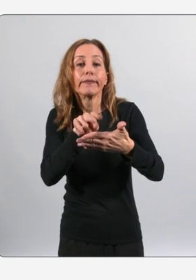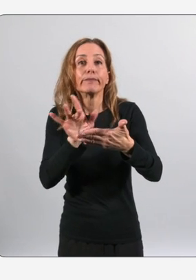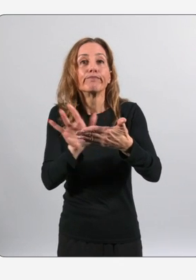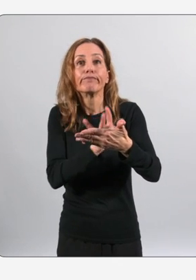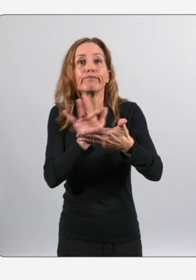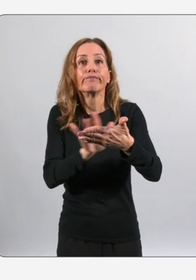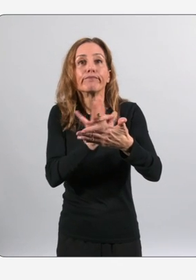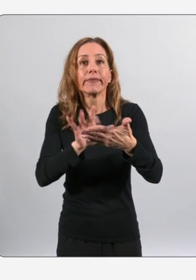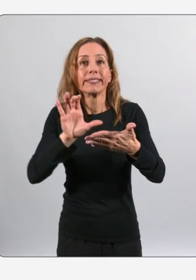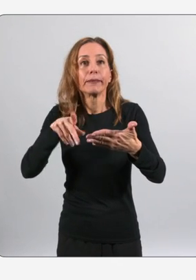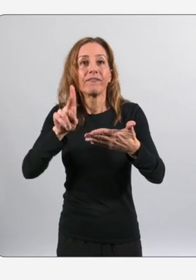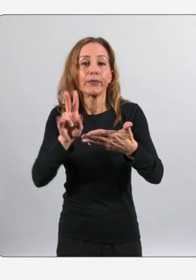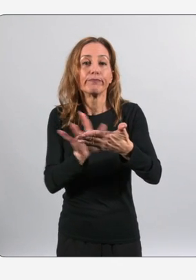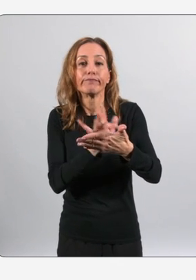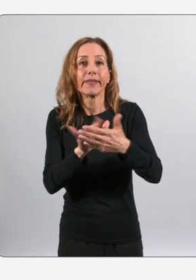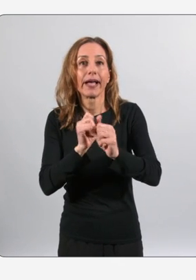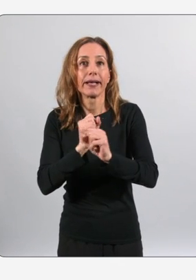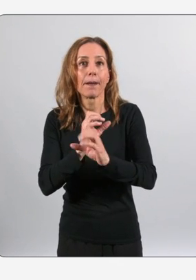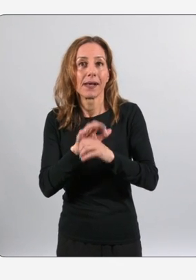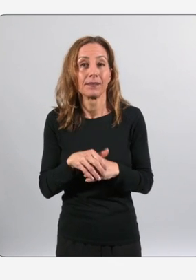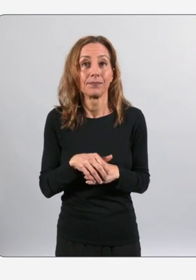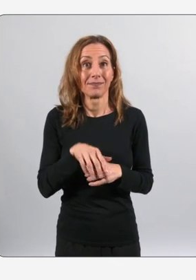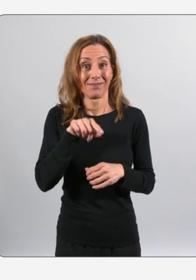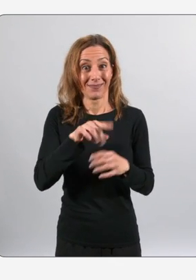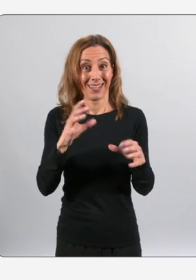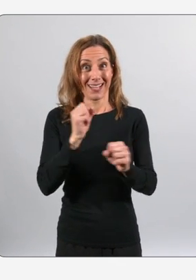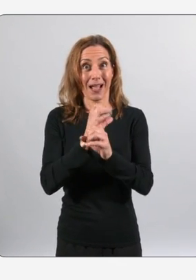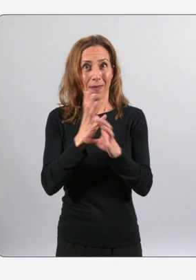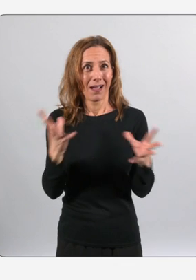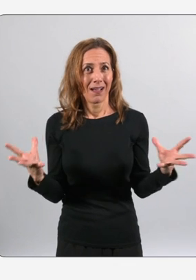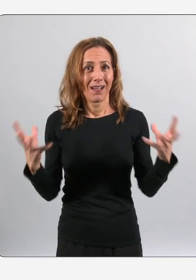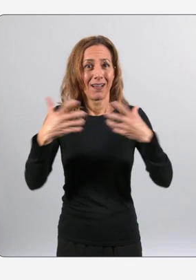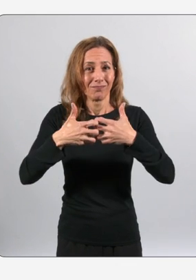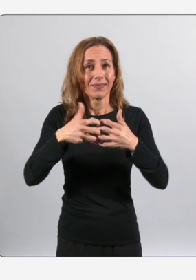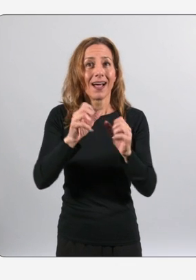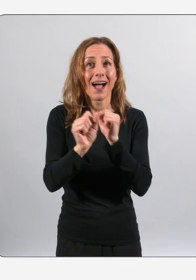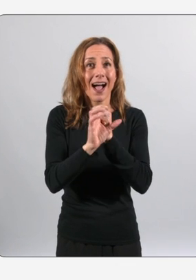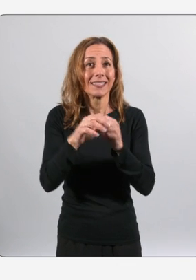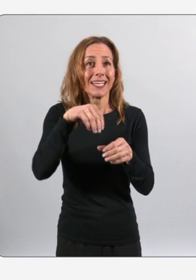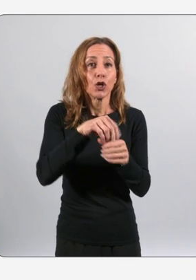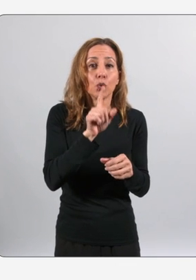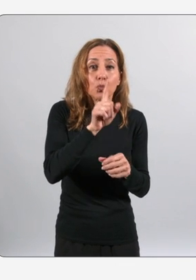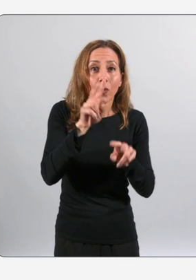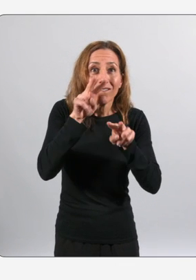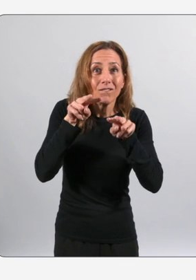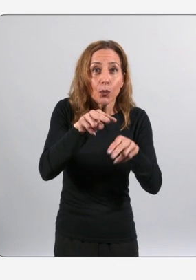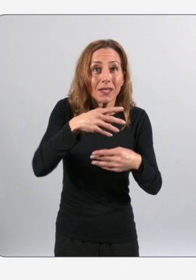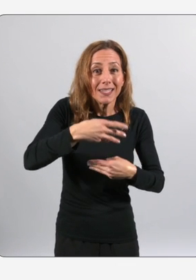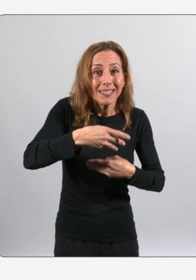campaign combines ads in true view in stream, in feed, and Shorts, all in the same campaign.